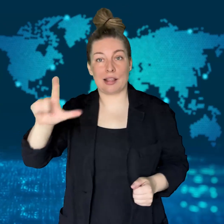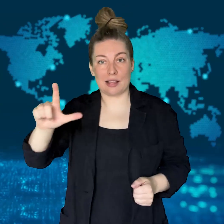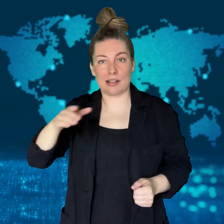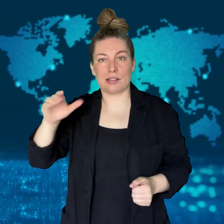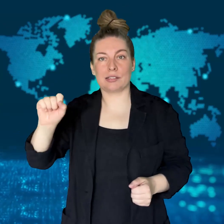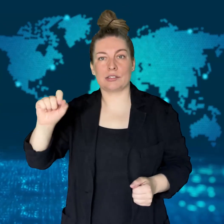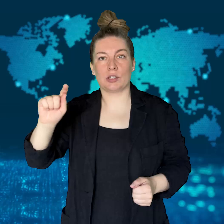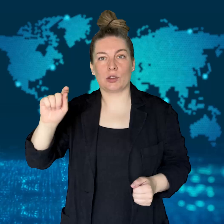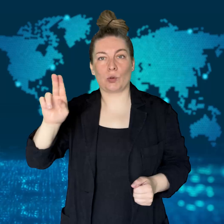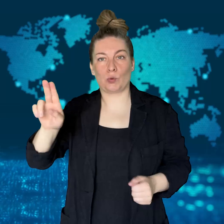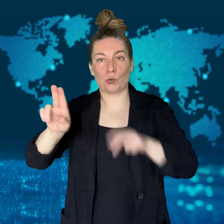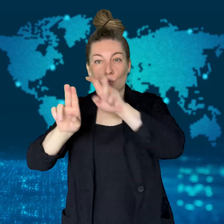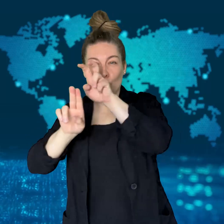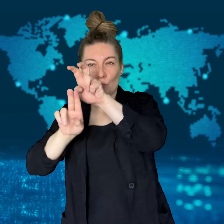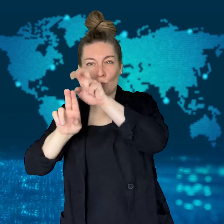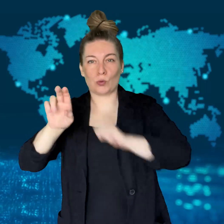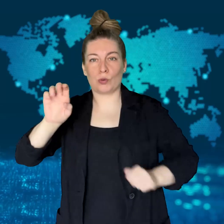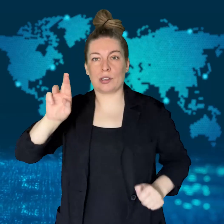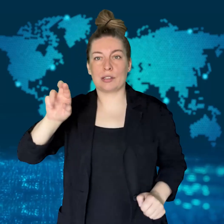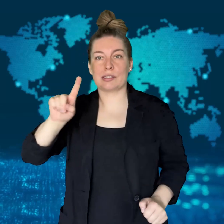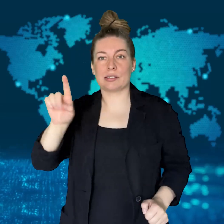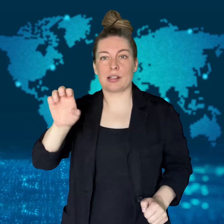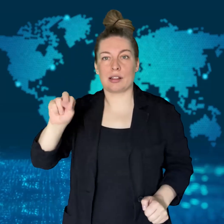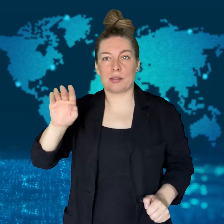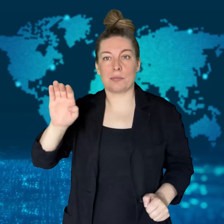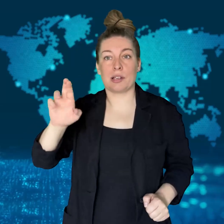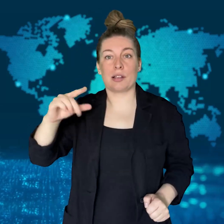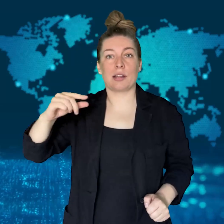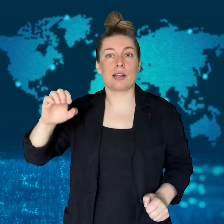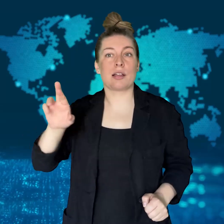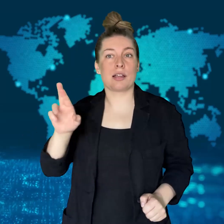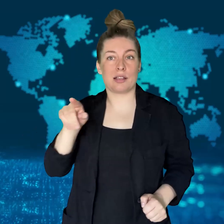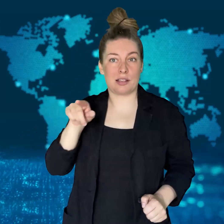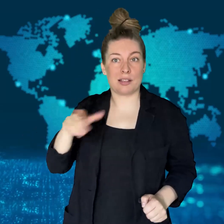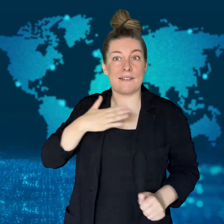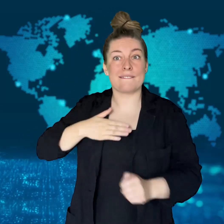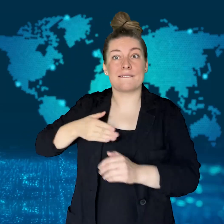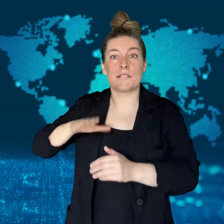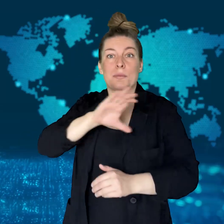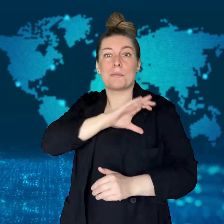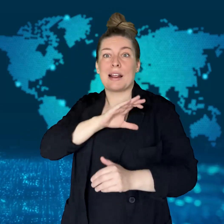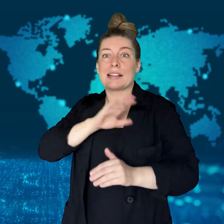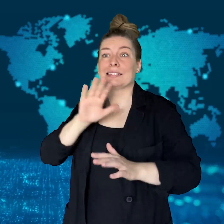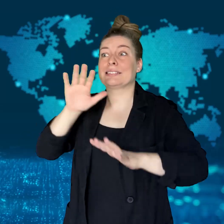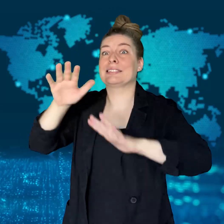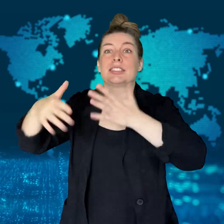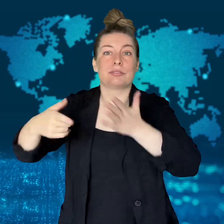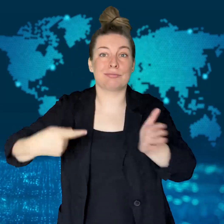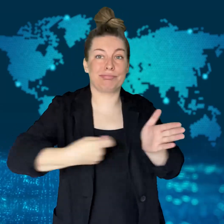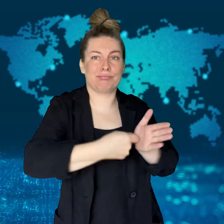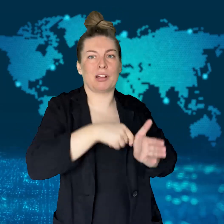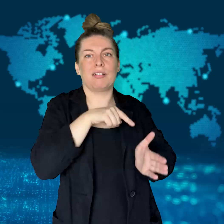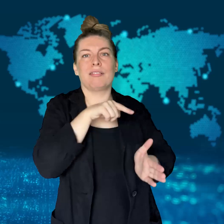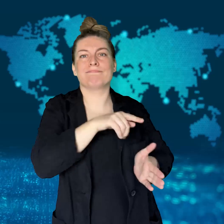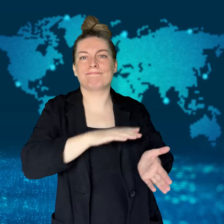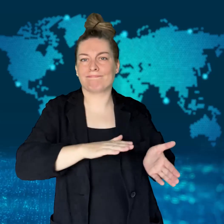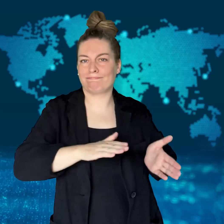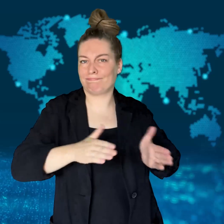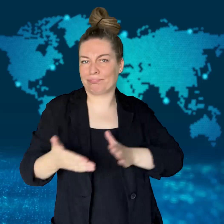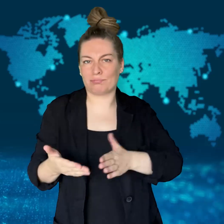in the stabbing of the activist, Michael StÃƒÂ¼rzenberger.